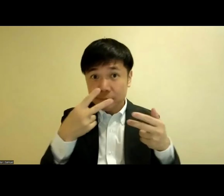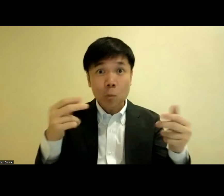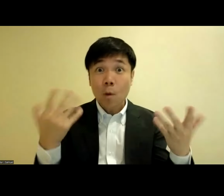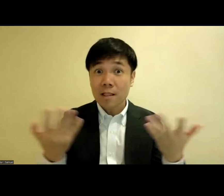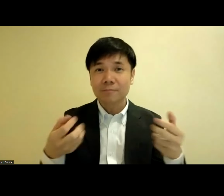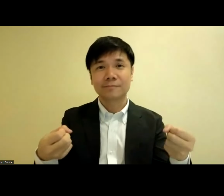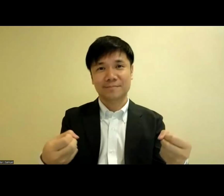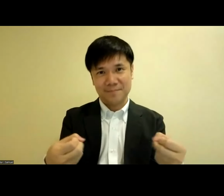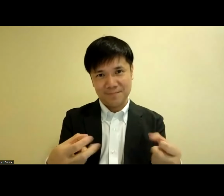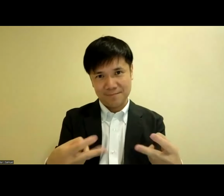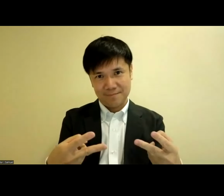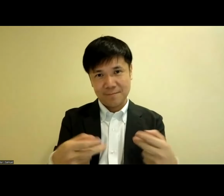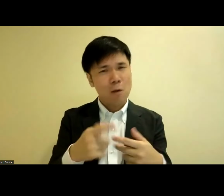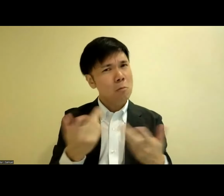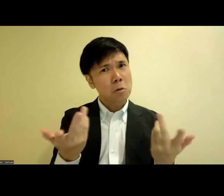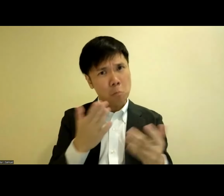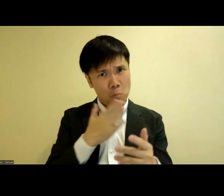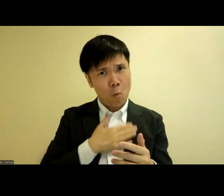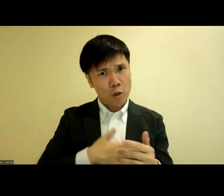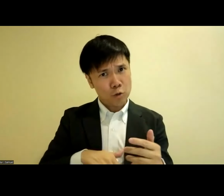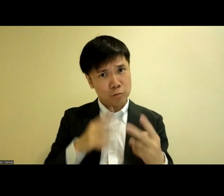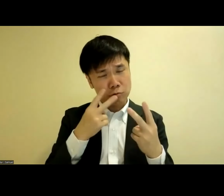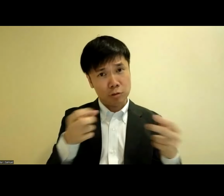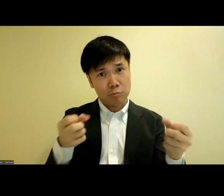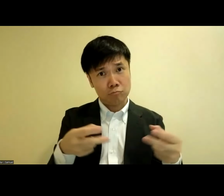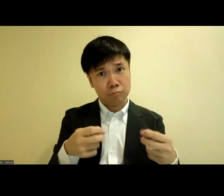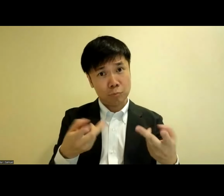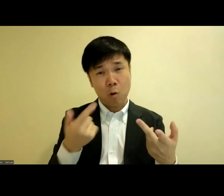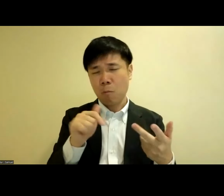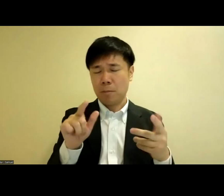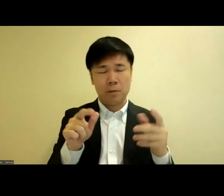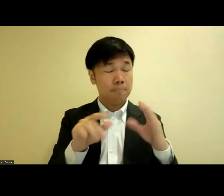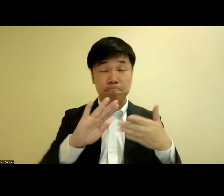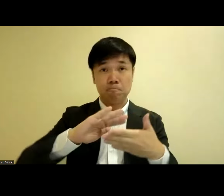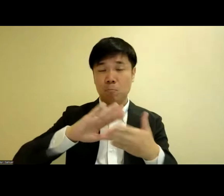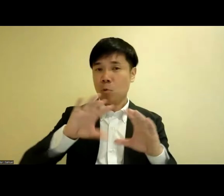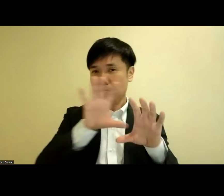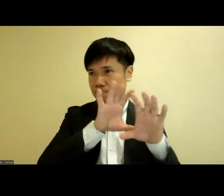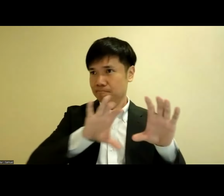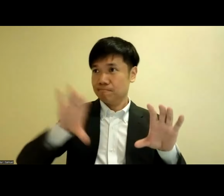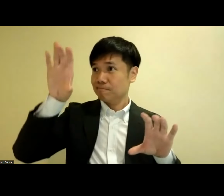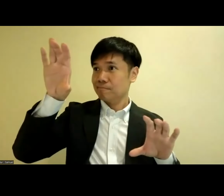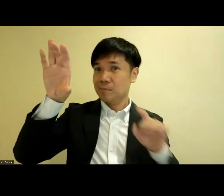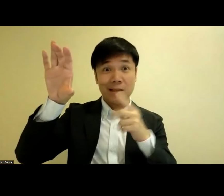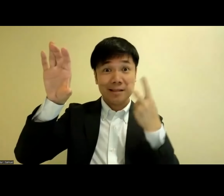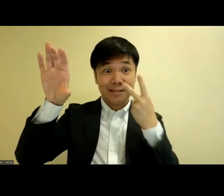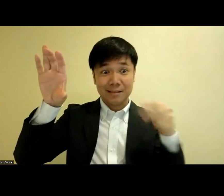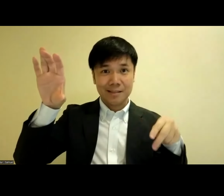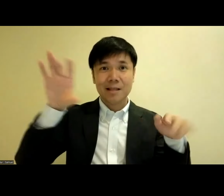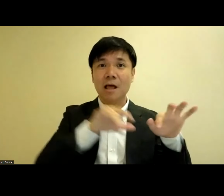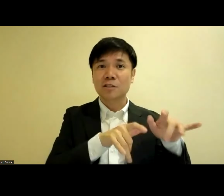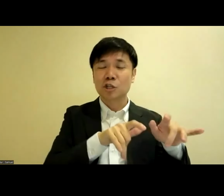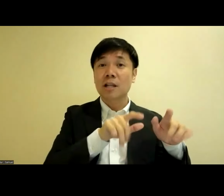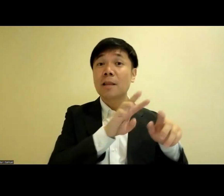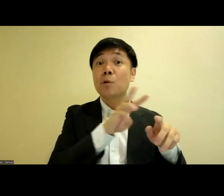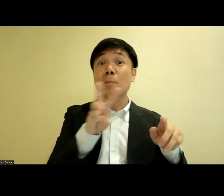If you need captions in the external window, the link is in the Chat Box.